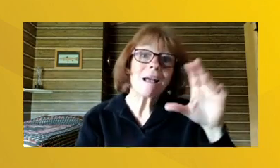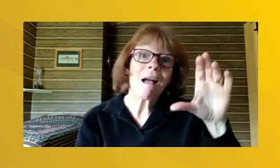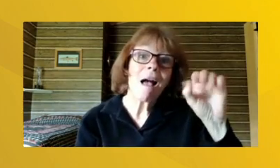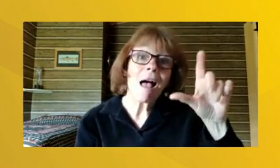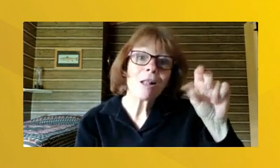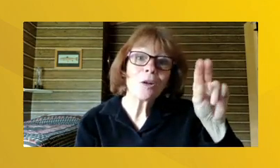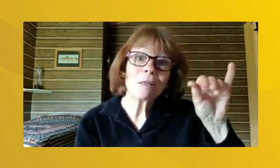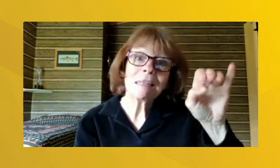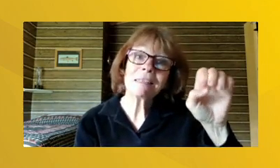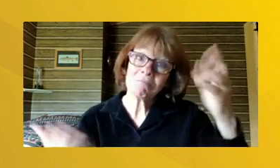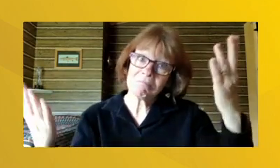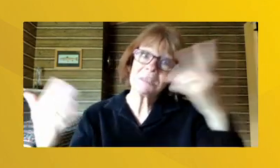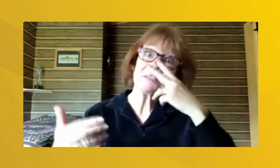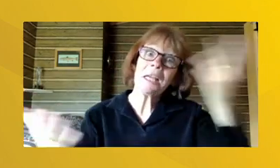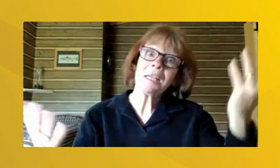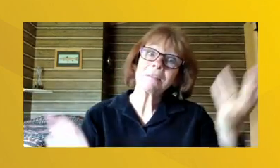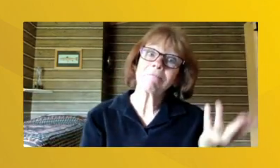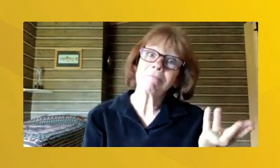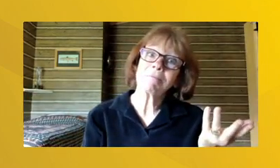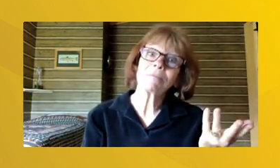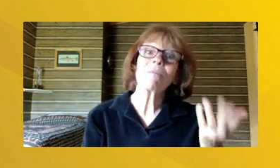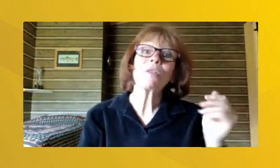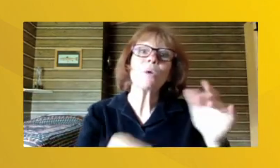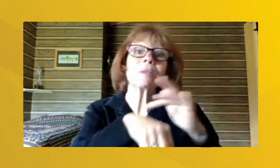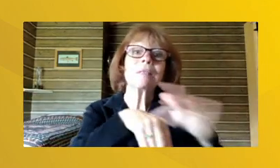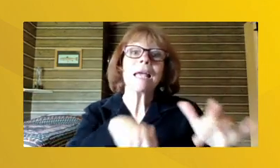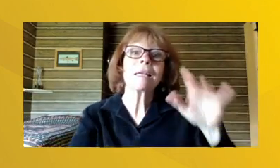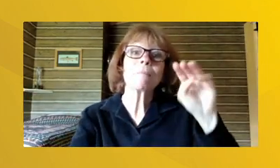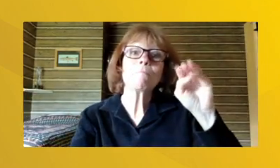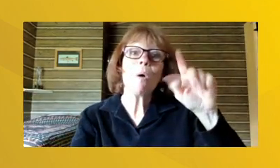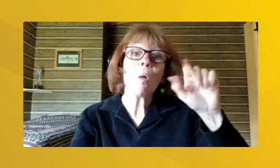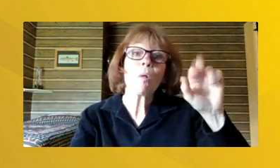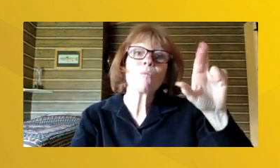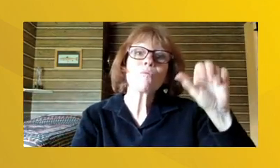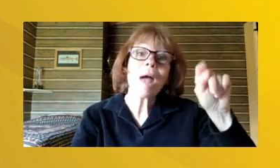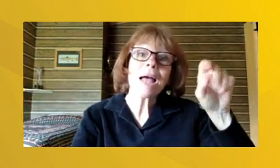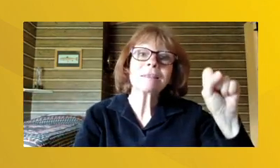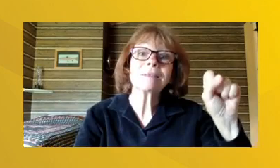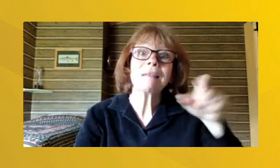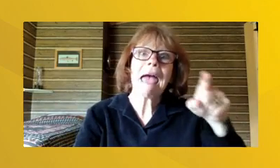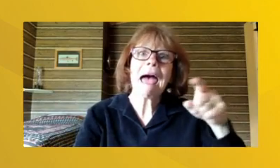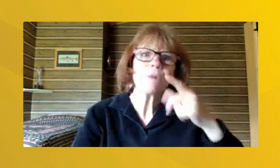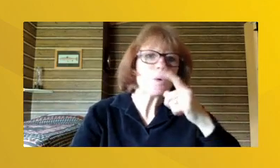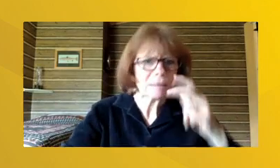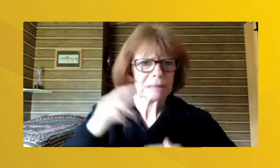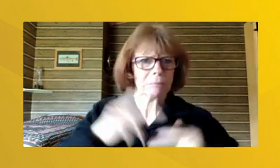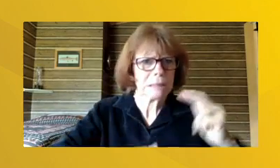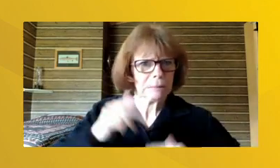So not only do these naked mole rats have construction workers, but they have nurses,